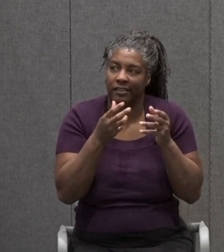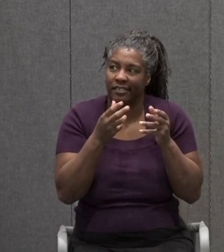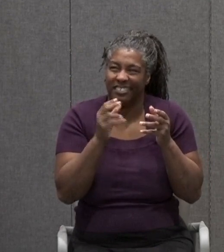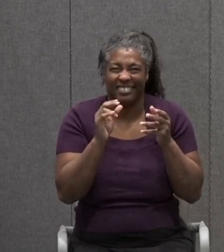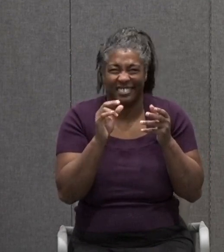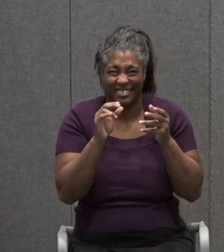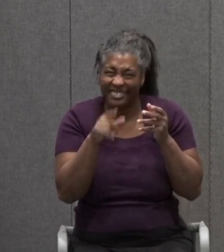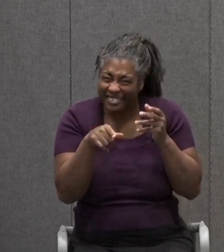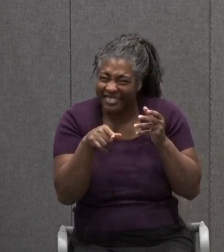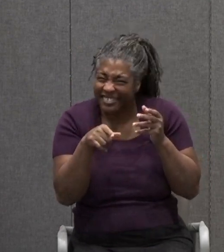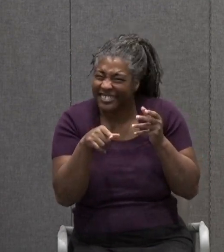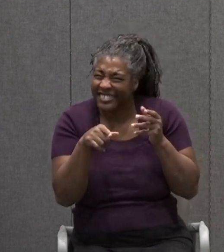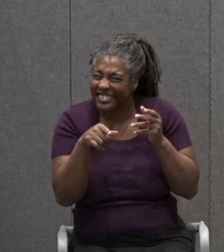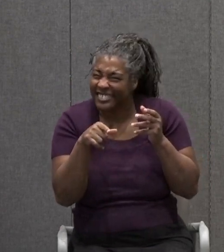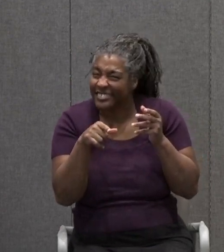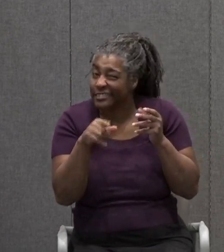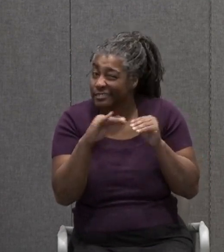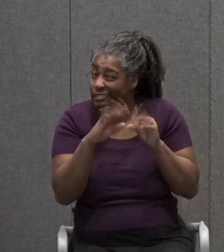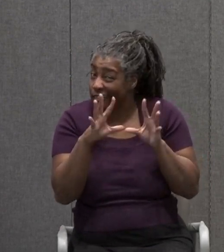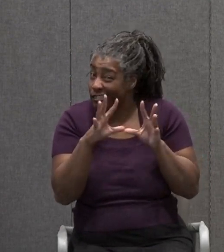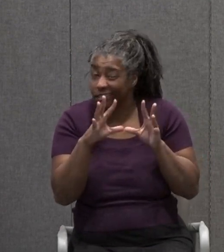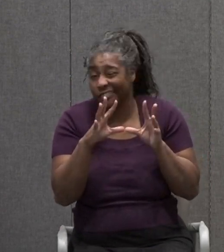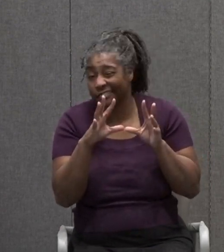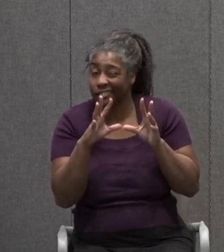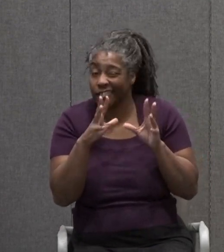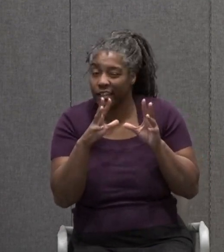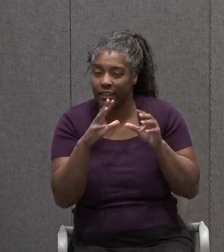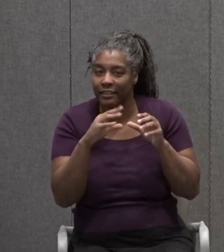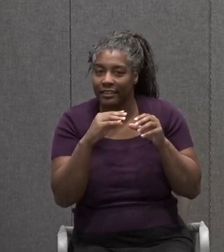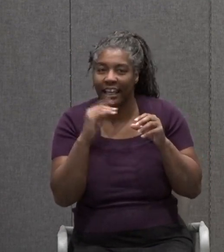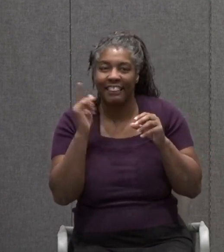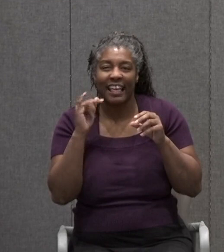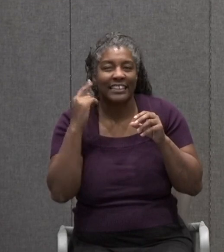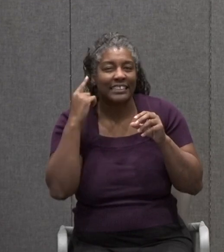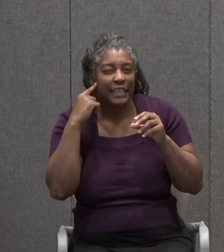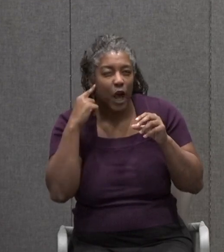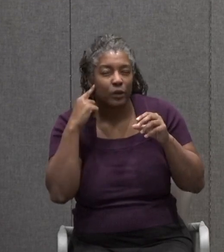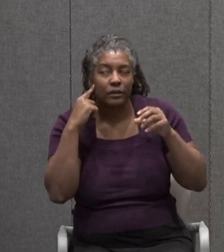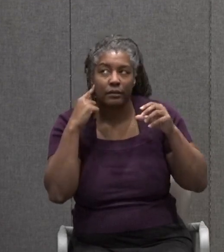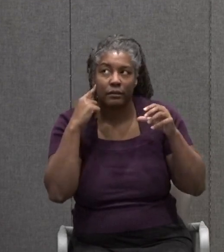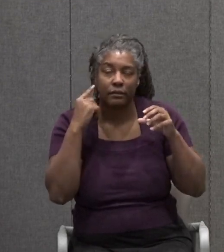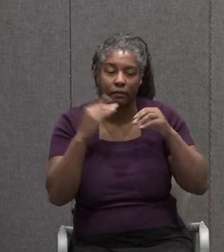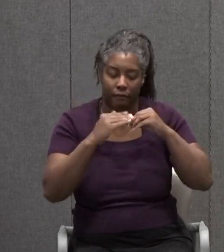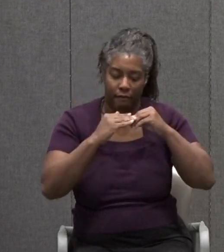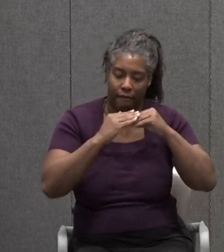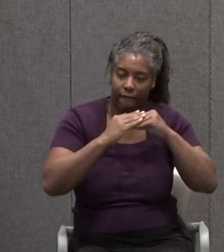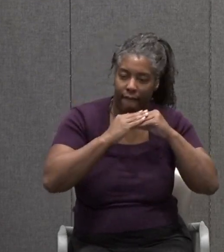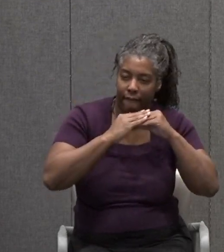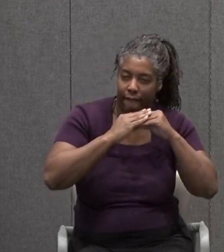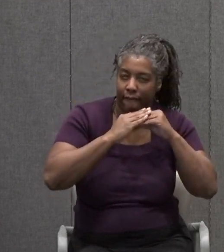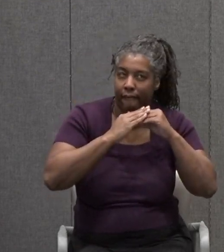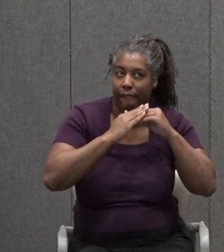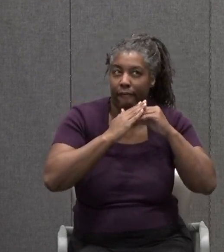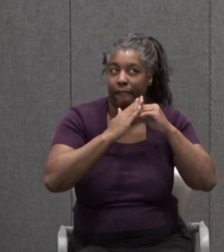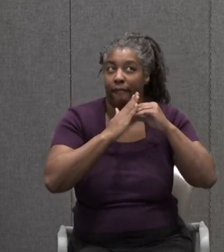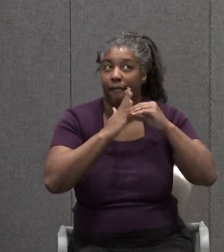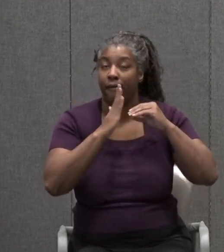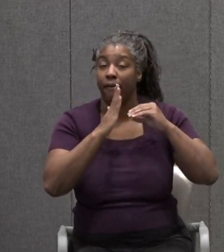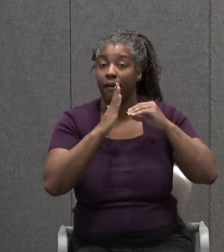Okay, so open yours and what does yours sound like? If it's a rapper? What is the sound of the rapper sound like?